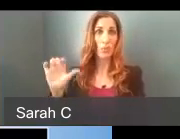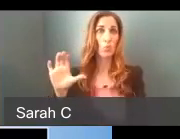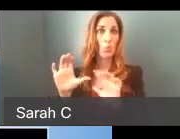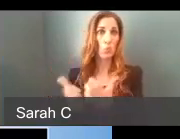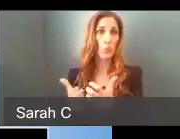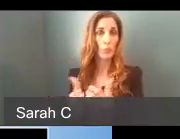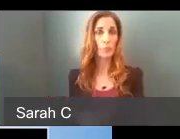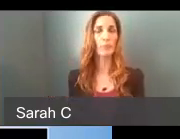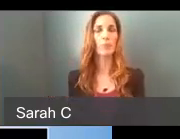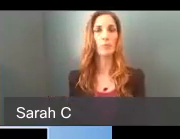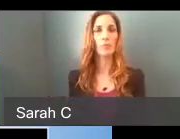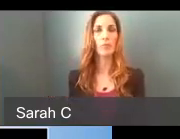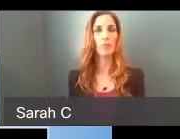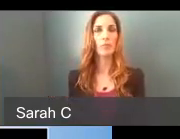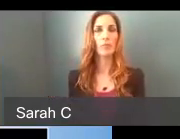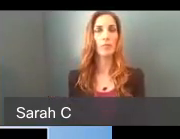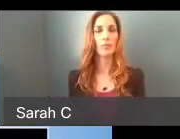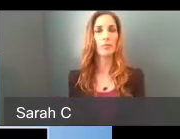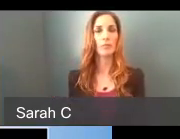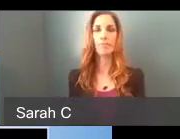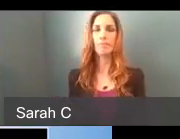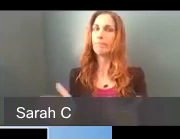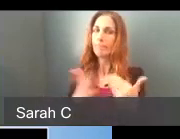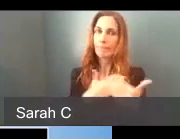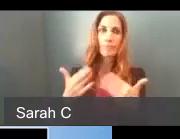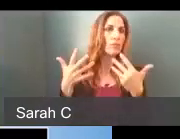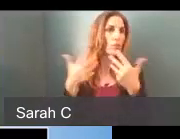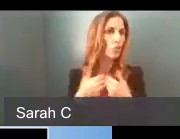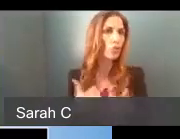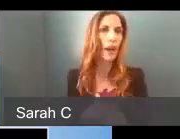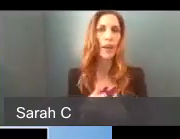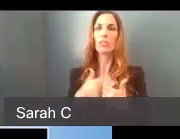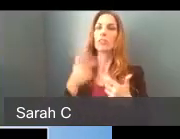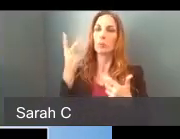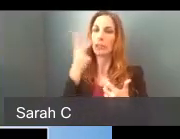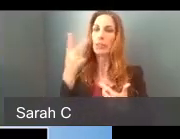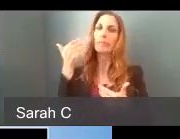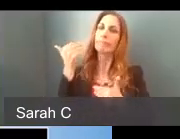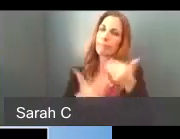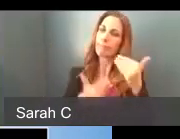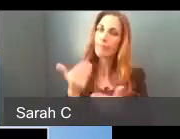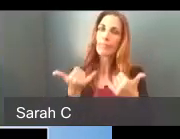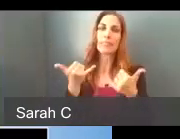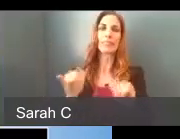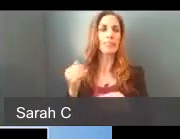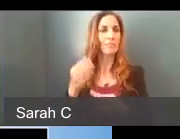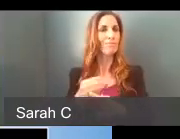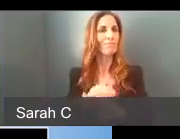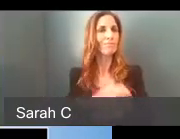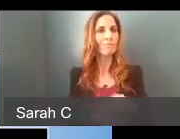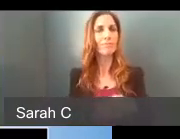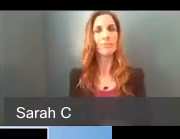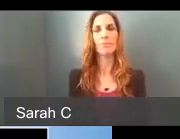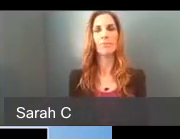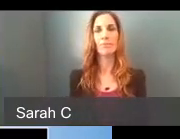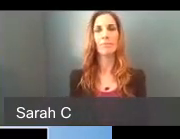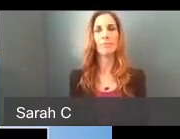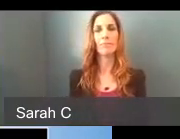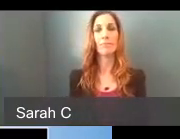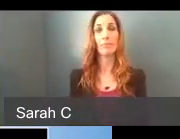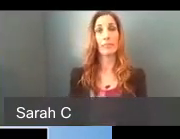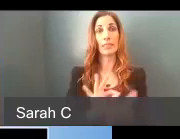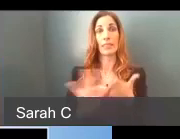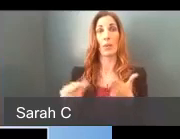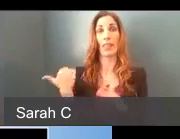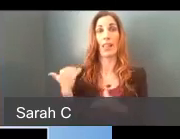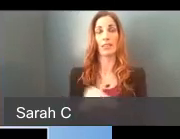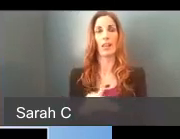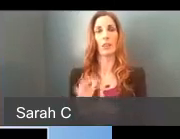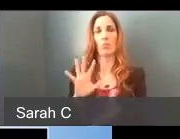But despite all these challenges, progress is being made. So as of last night, we have 70,579